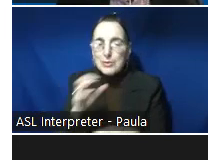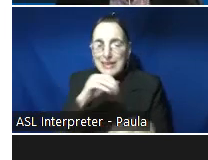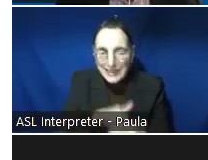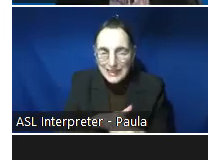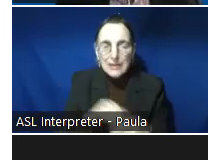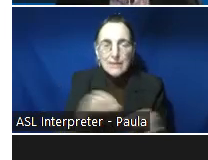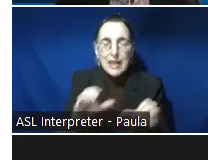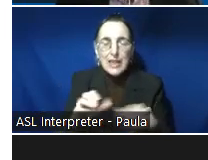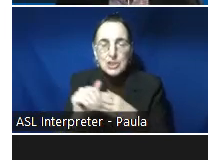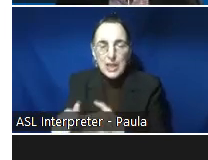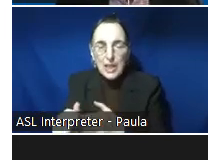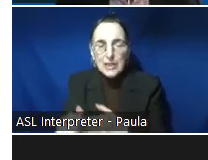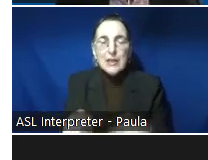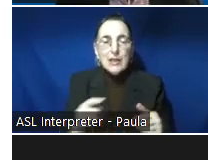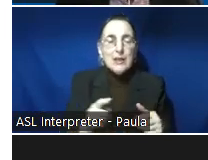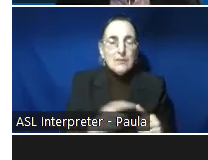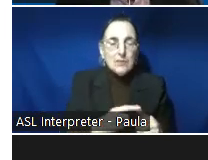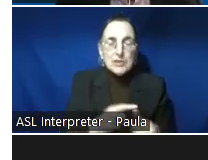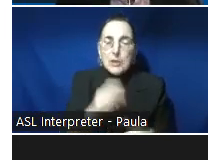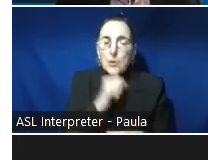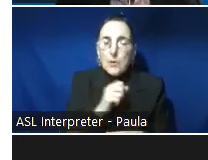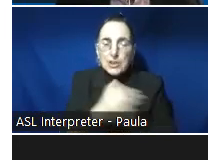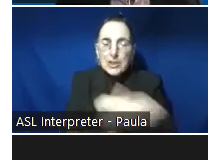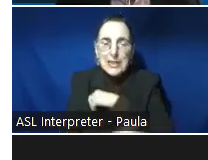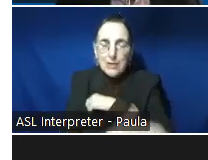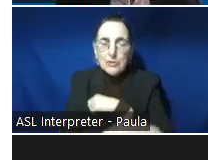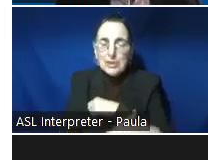the orange county Home Preservation Coalition will give us a firsthand